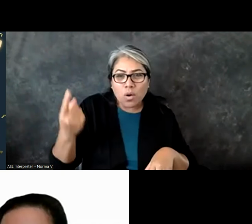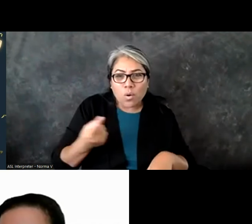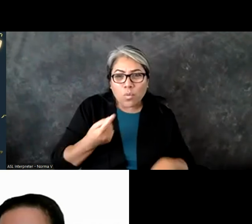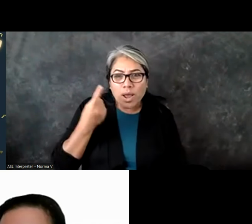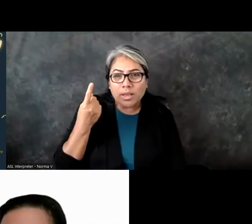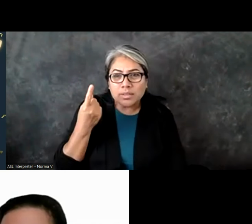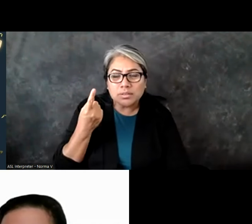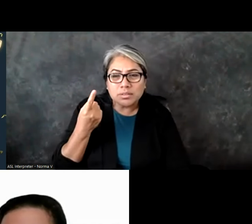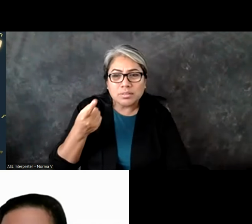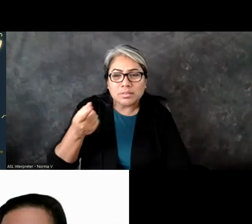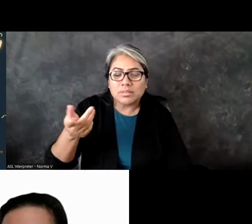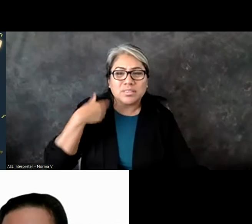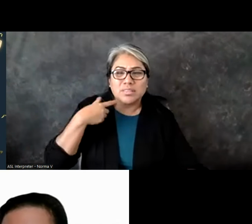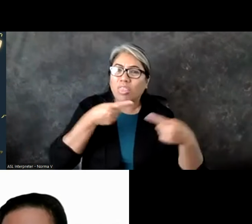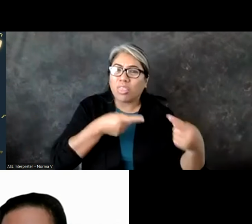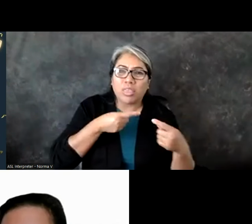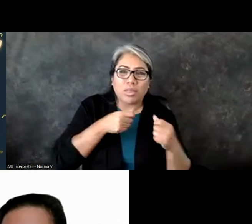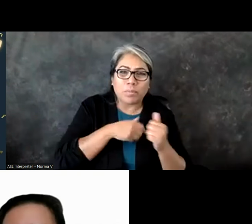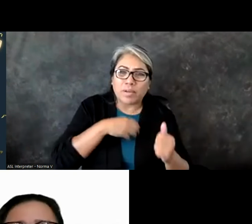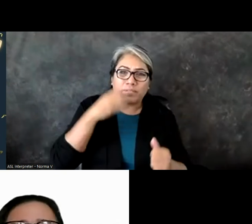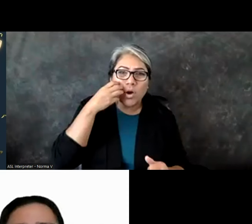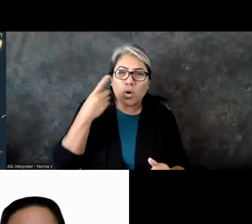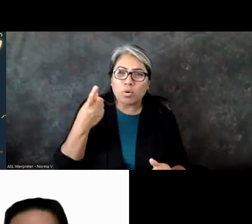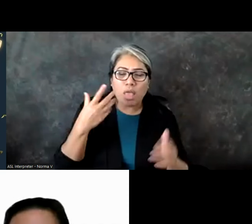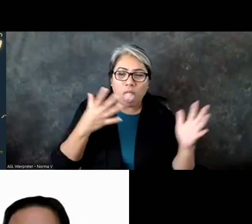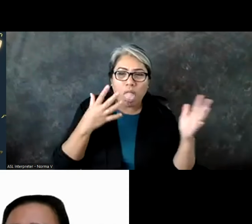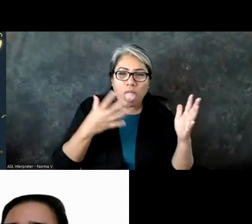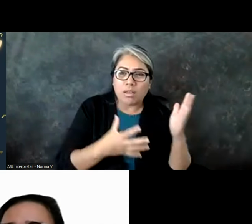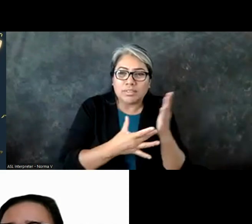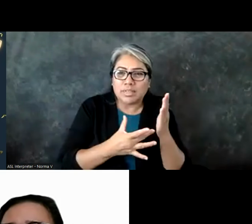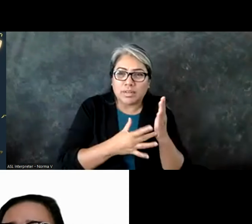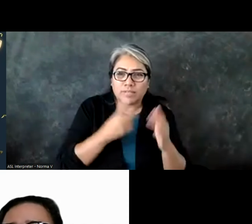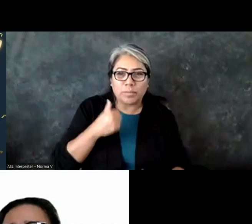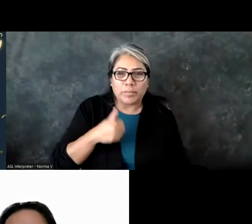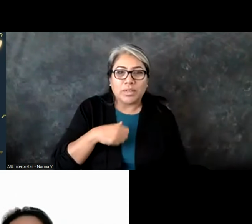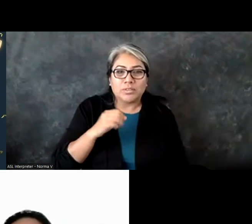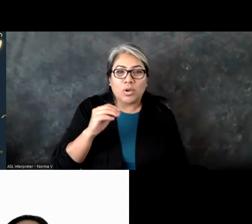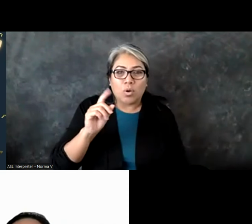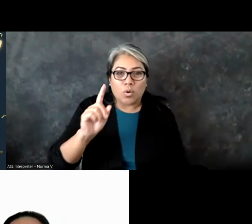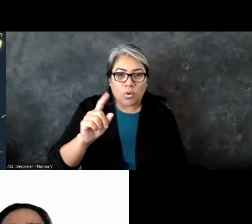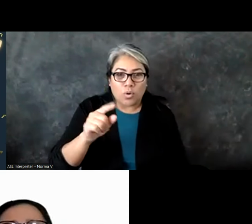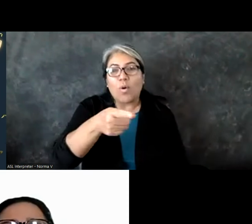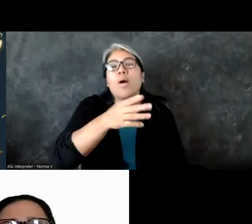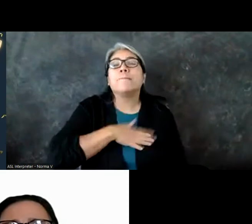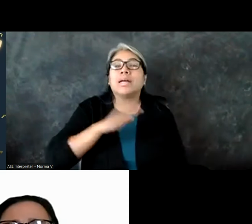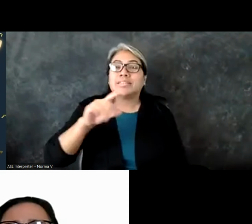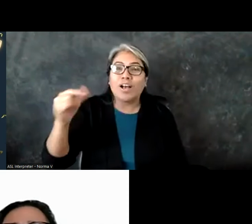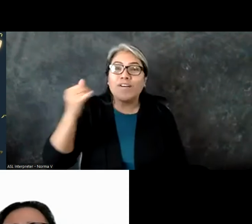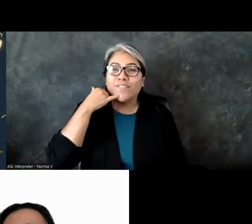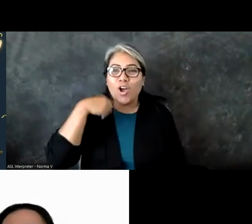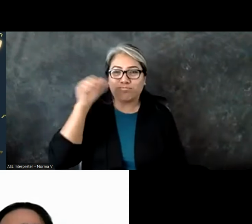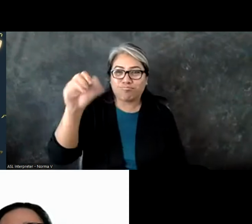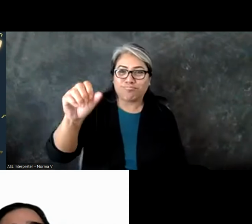cannot